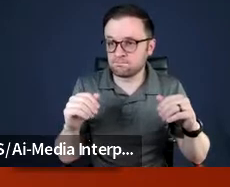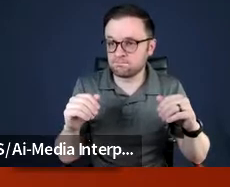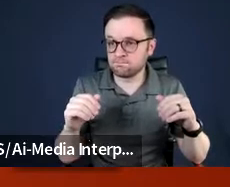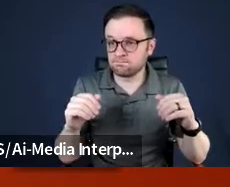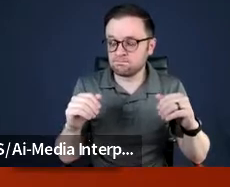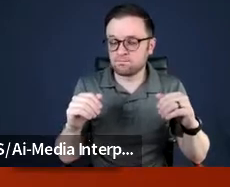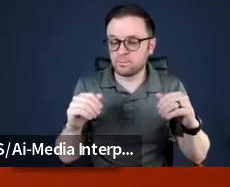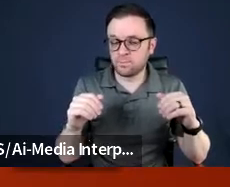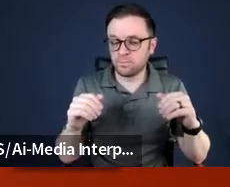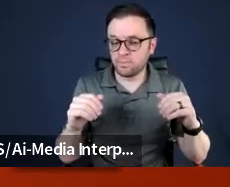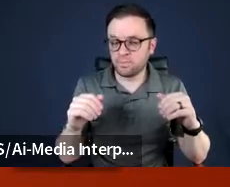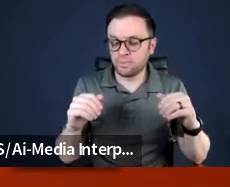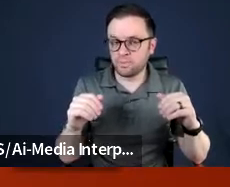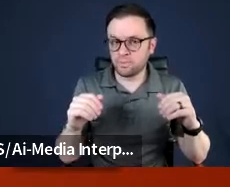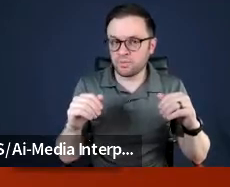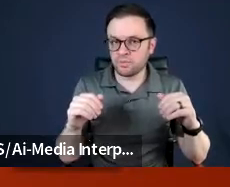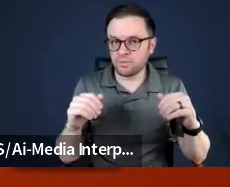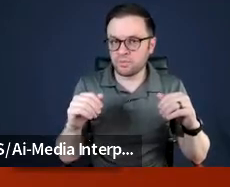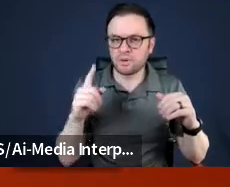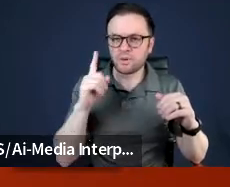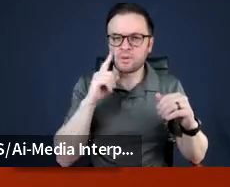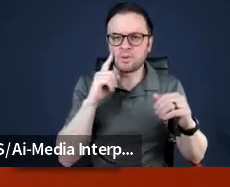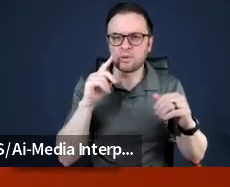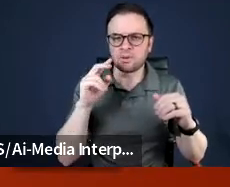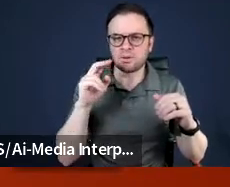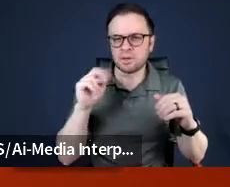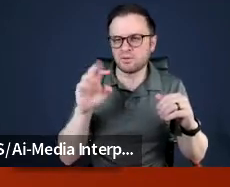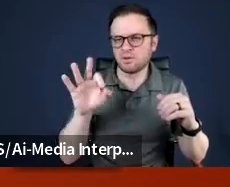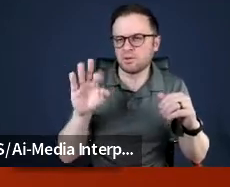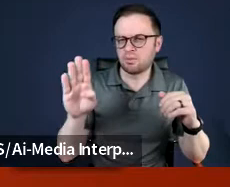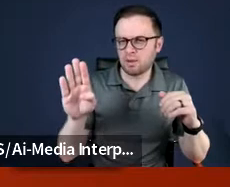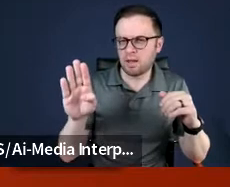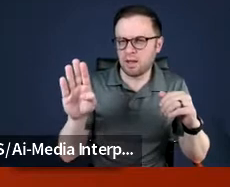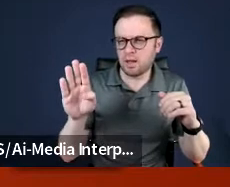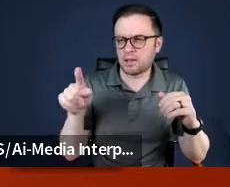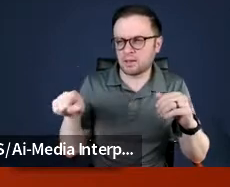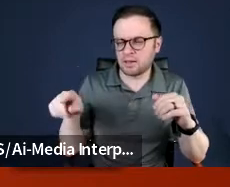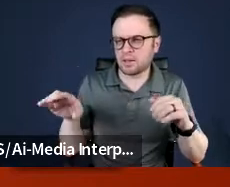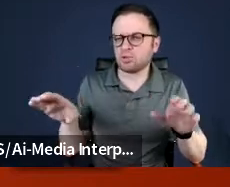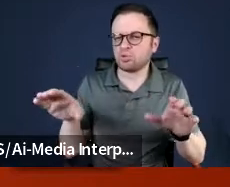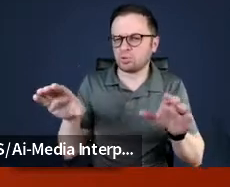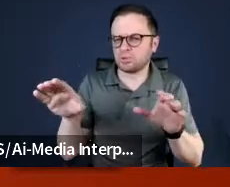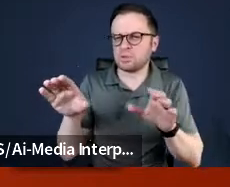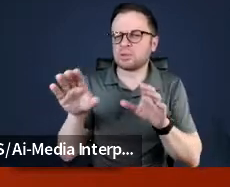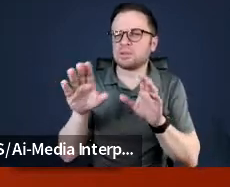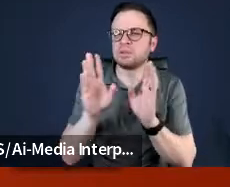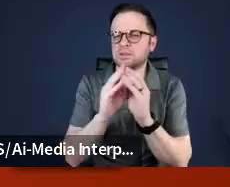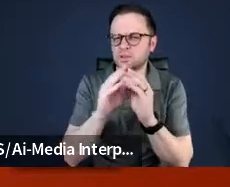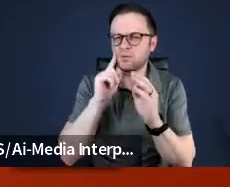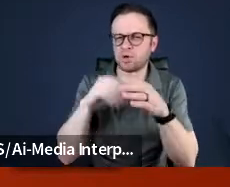into the mud and learn a little more, I believe the national Federation of the blind